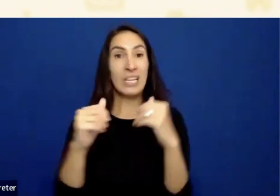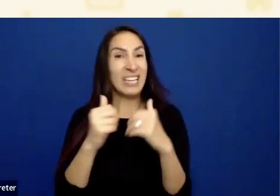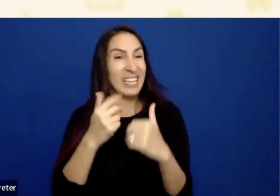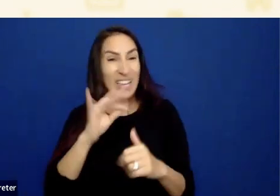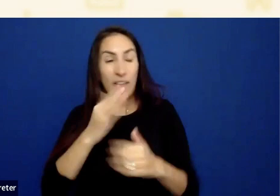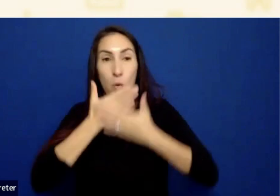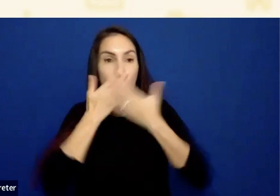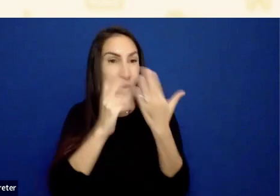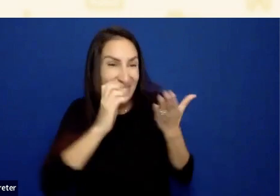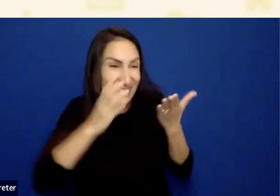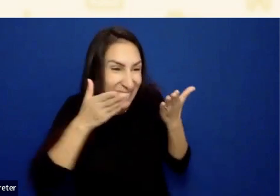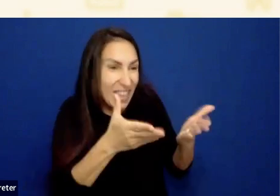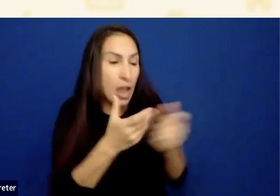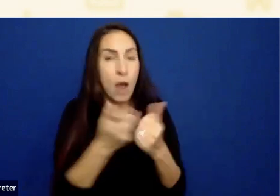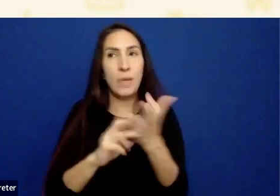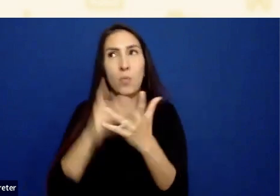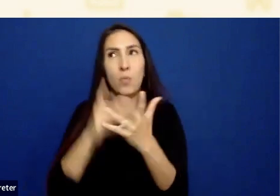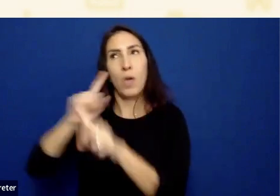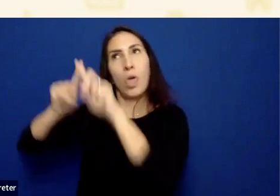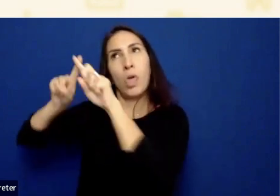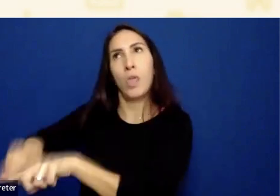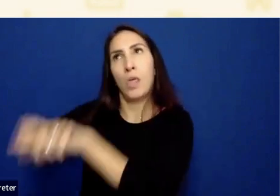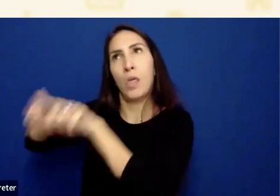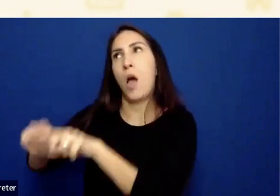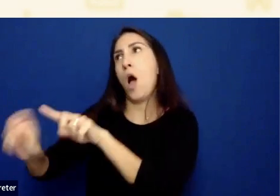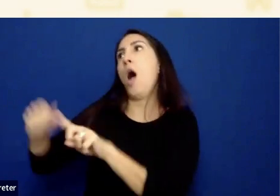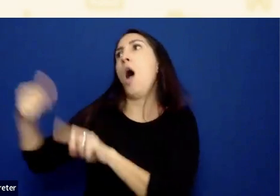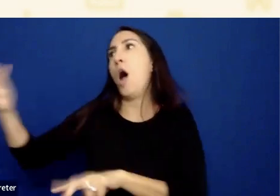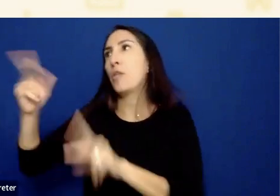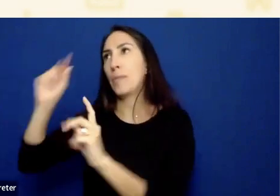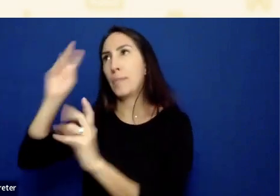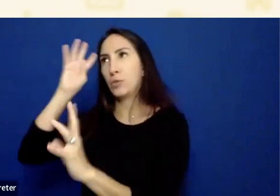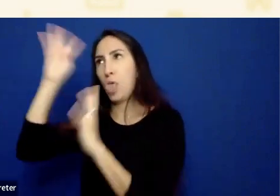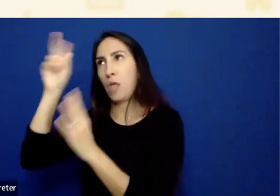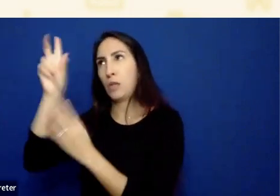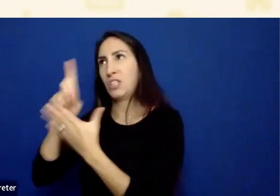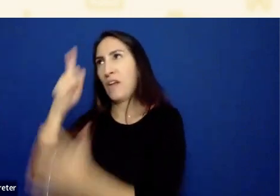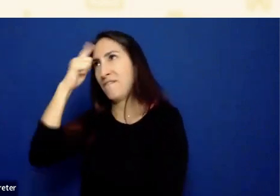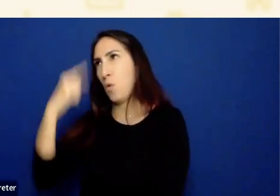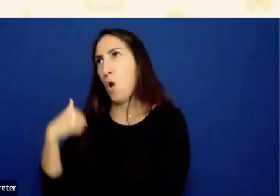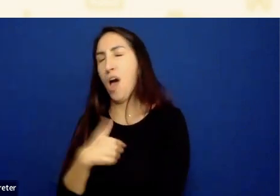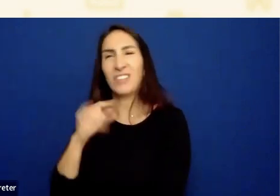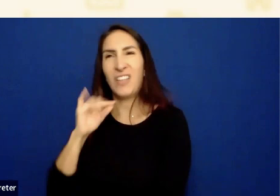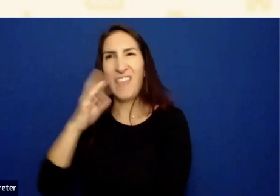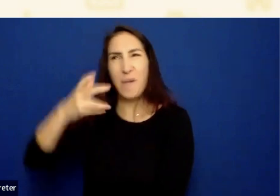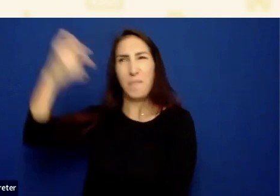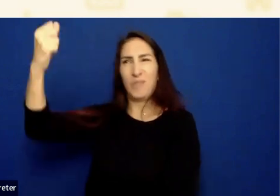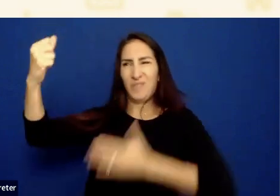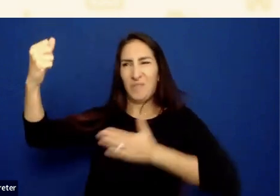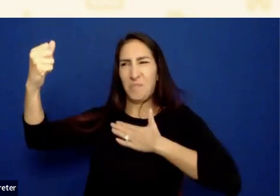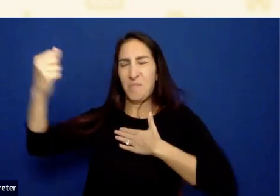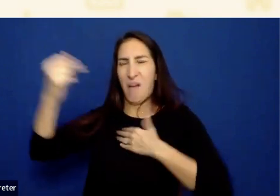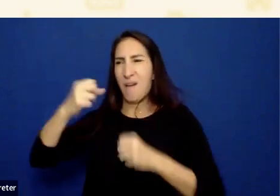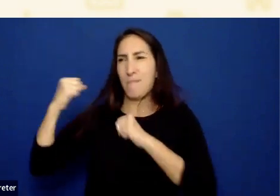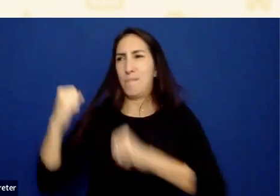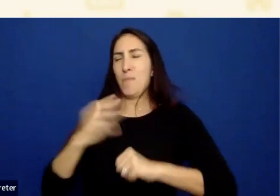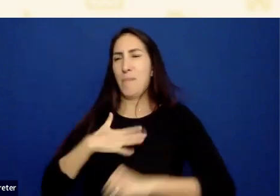to design the sites for us, and that takes away our independence. What if we decide at 02:00 in the morning, we come up